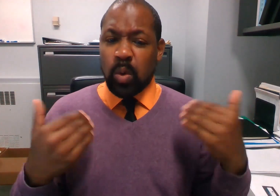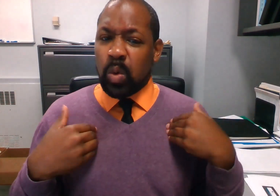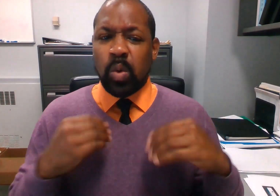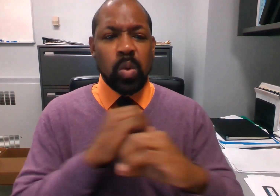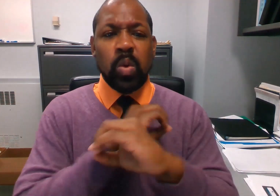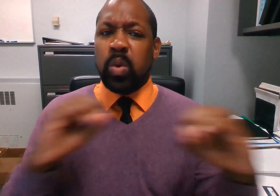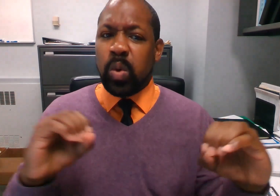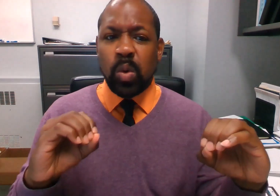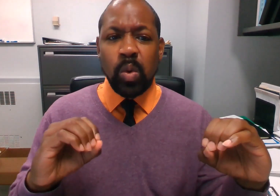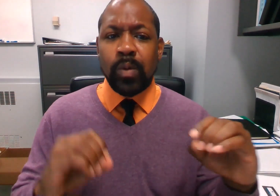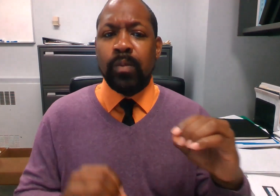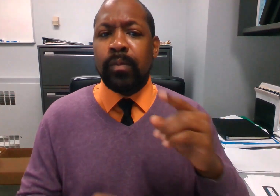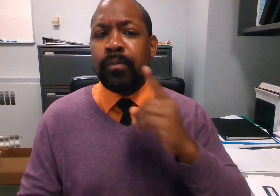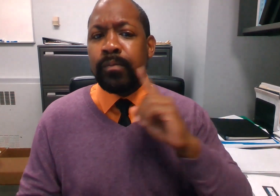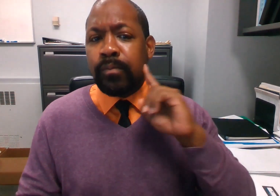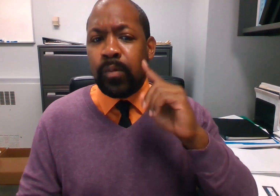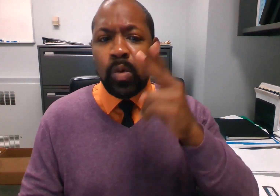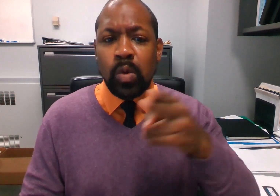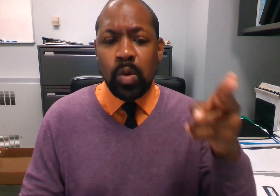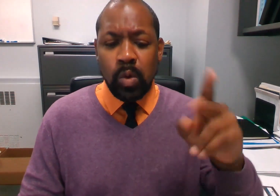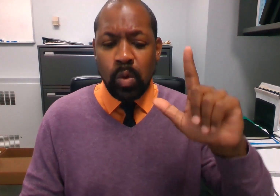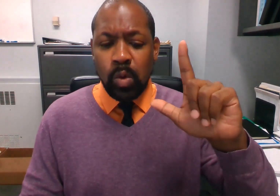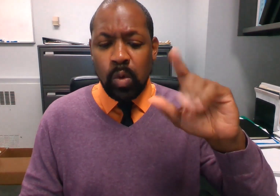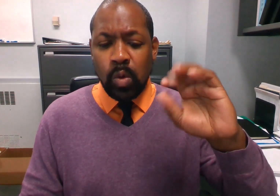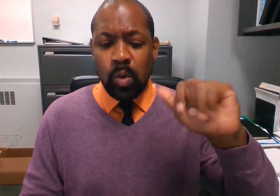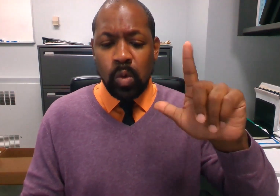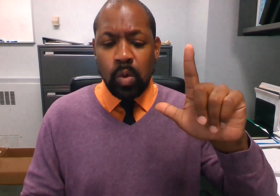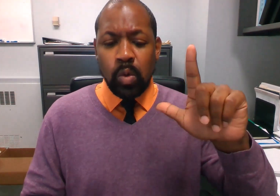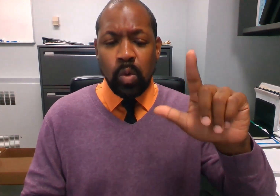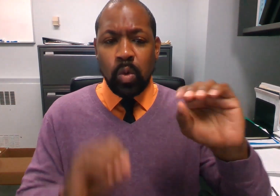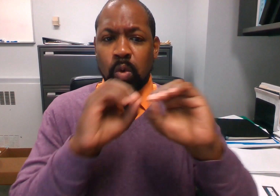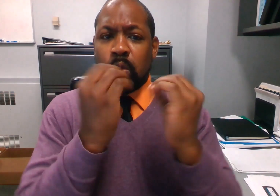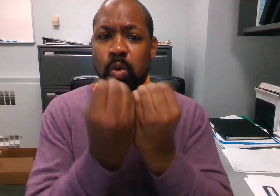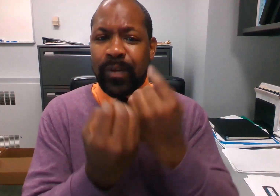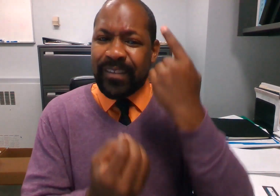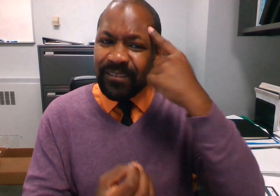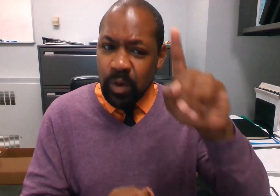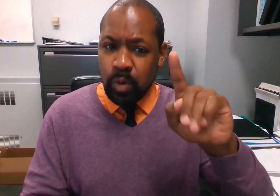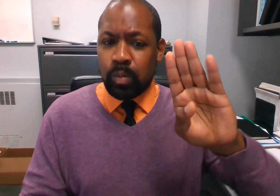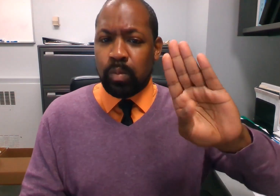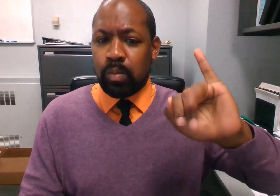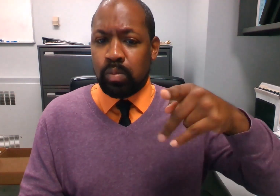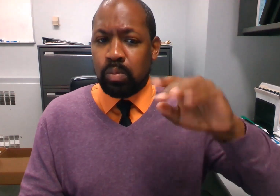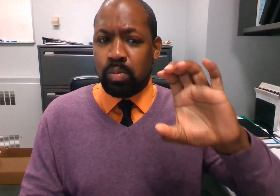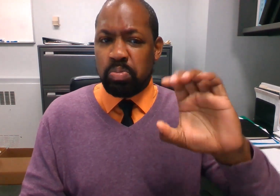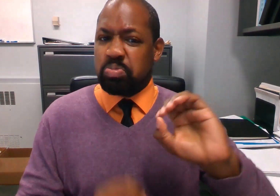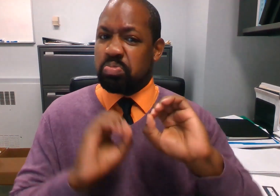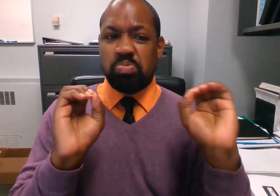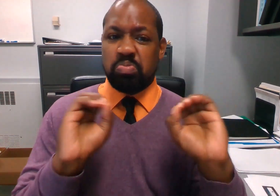that uh here in Rhode Island we don't have any organizations for deaf and hard of hearing BIPOC